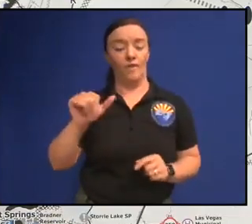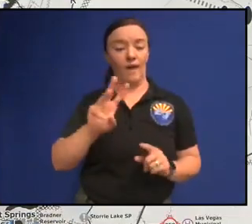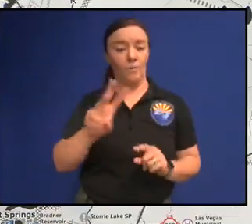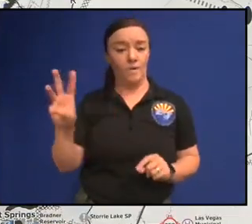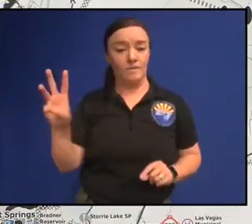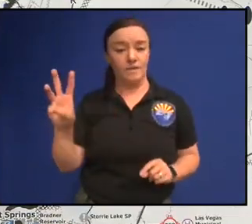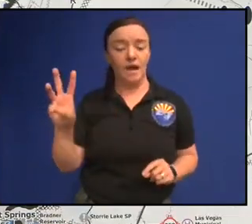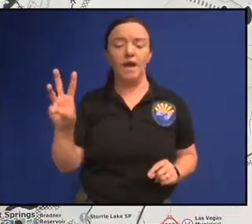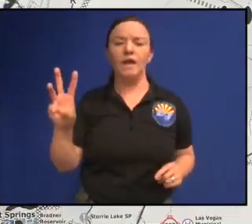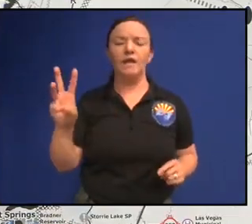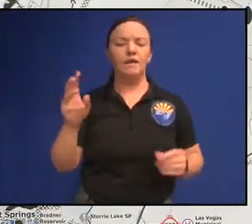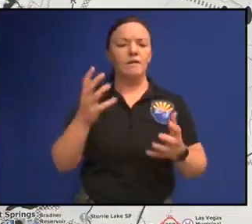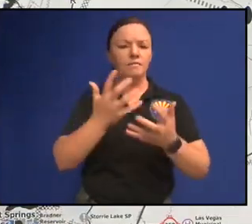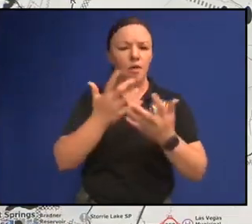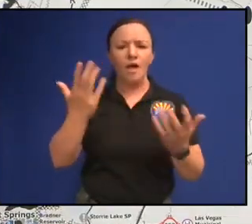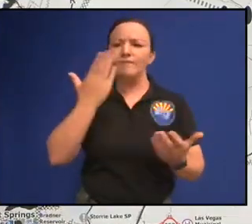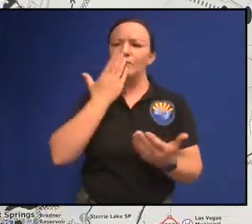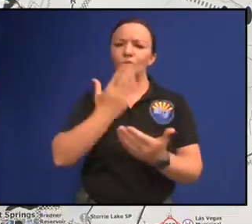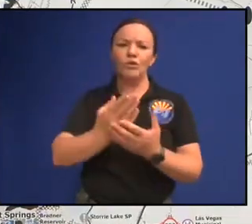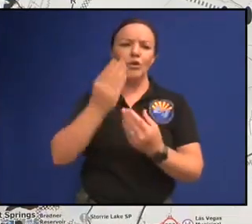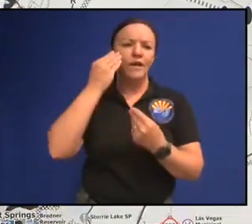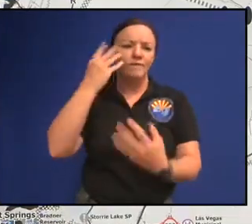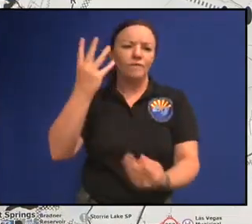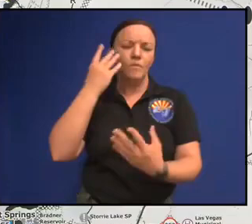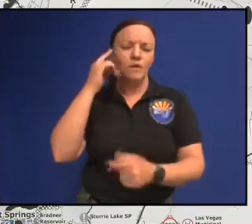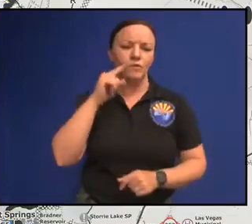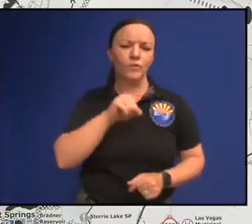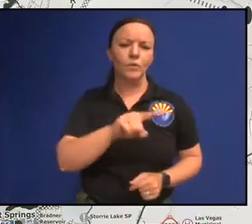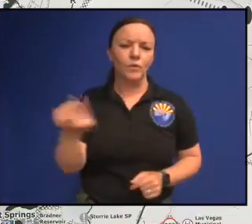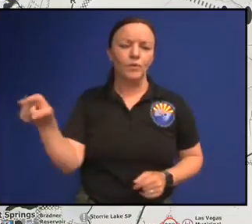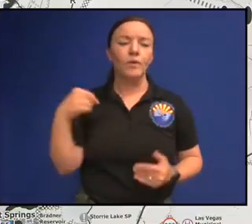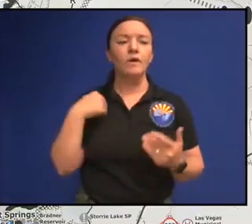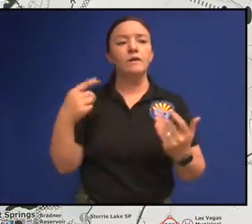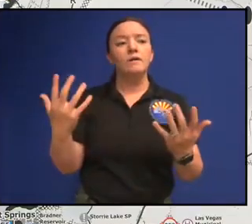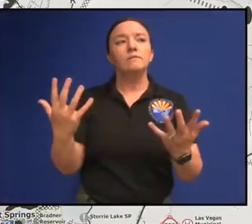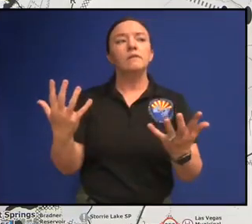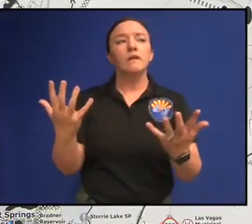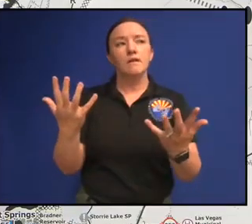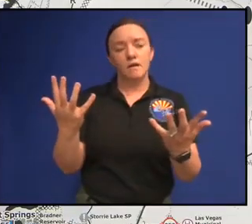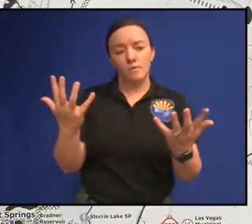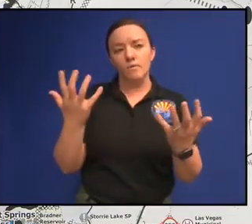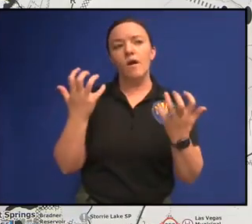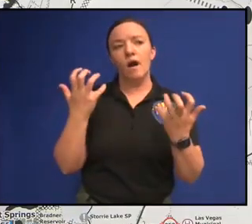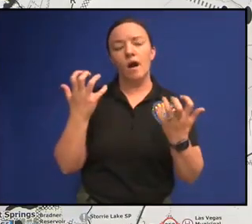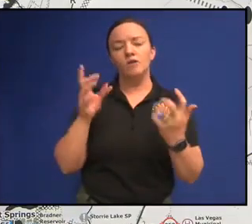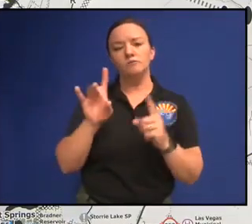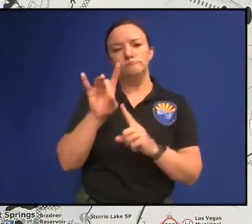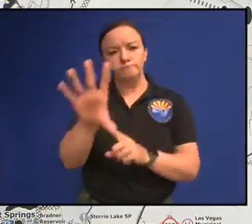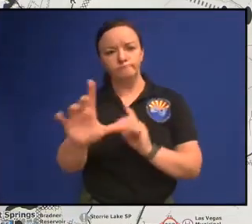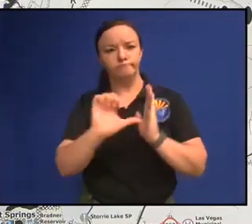WEBSITE. IT REALLY GIVES YOU A LOT OF GOOD INFORMATION FOR YOU. I WANT TO BRING THAT UP AGAIN BECAUSE IT GIVES A LOT OF